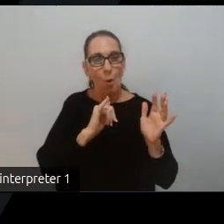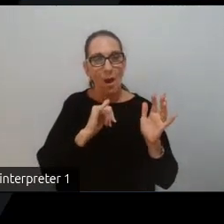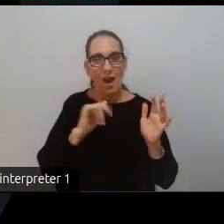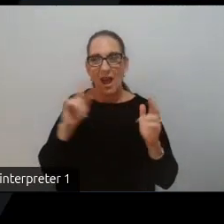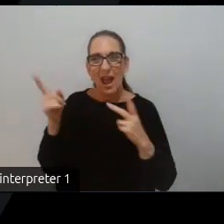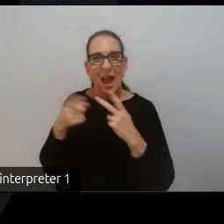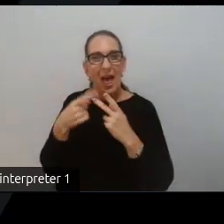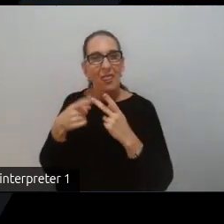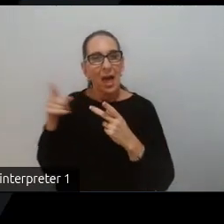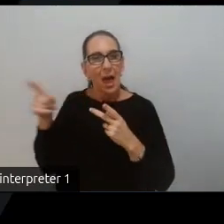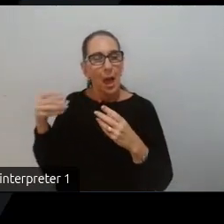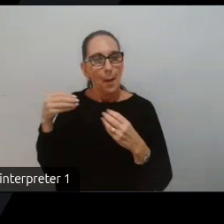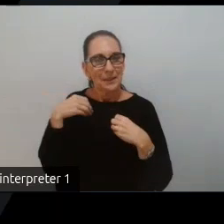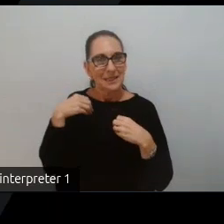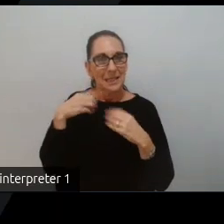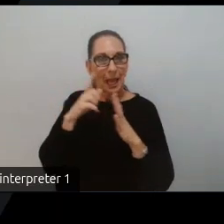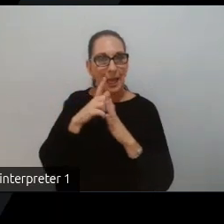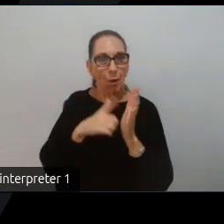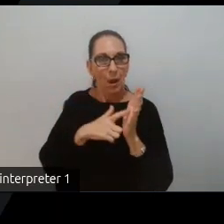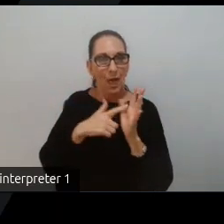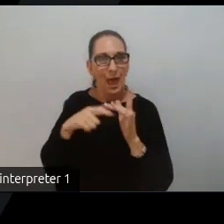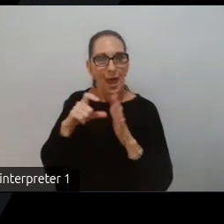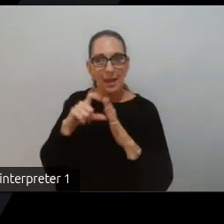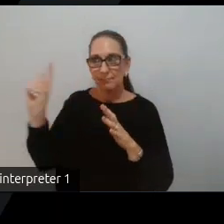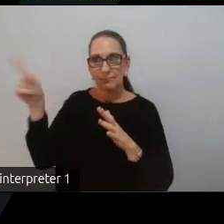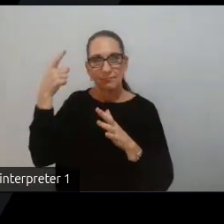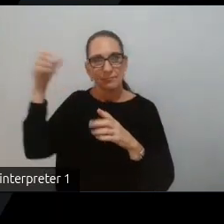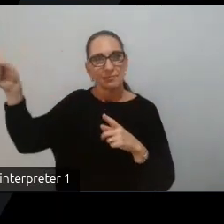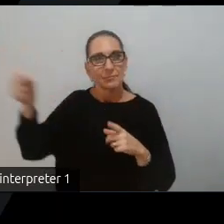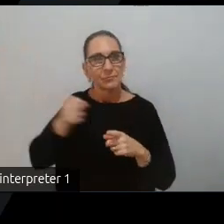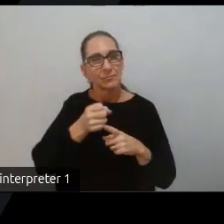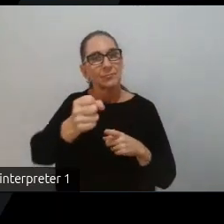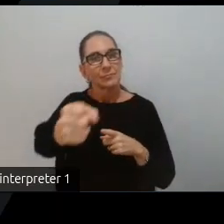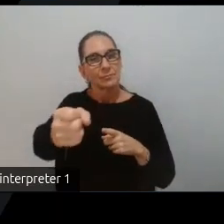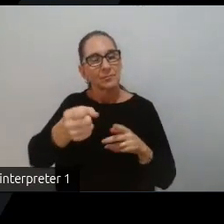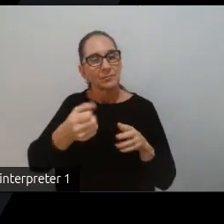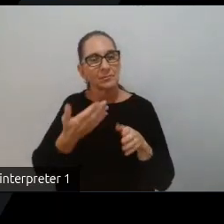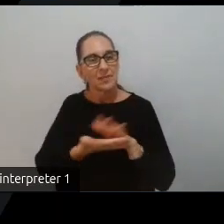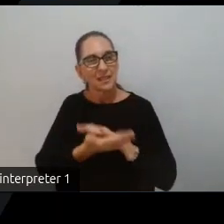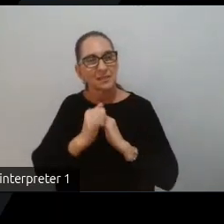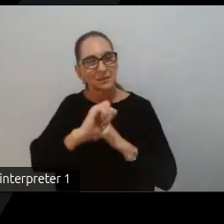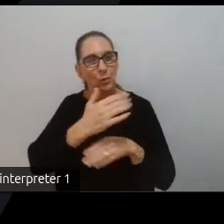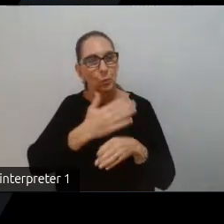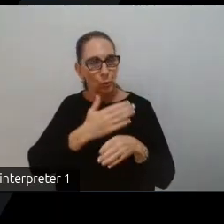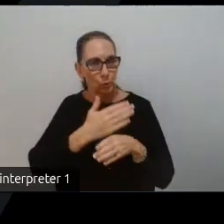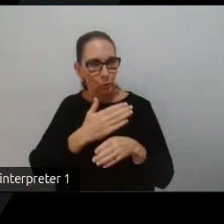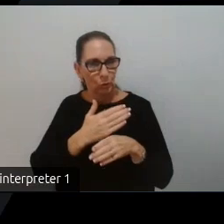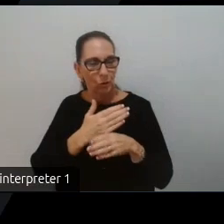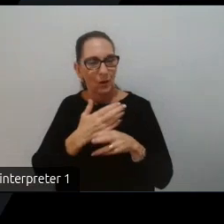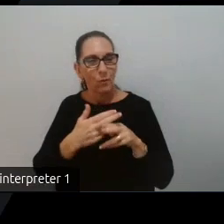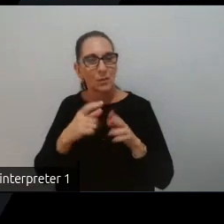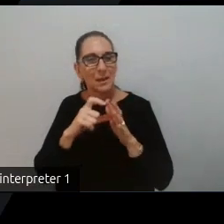aid um engage to perform the duty lawyer work across Queensland in the domestic violence space.